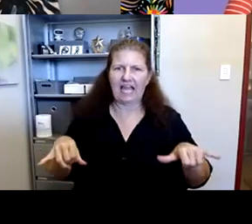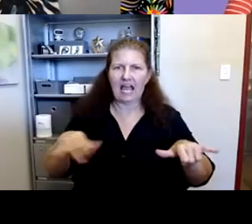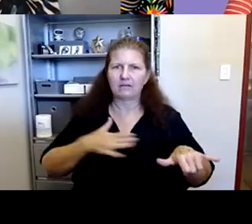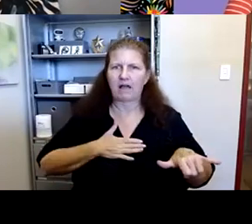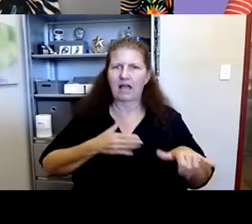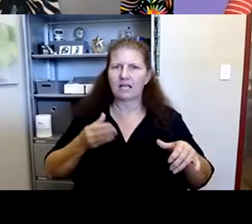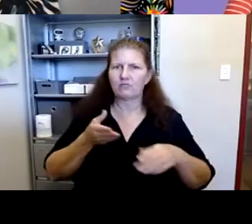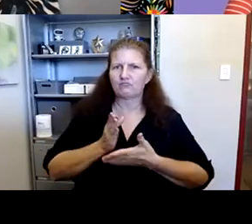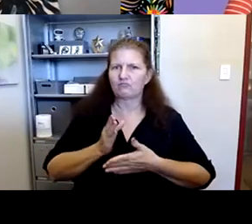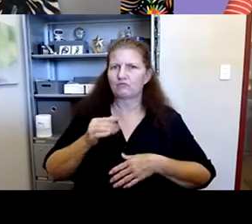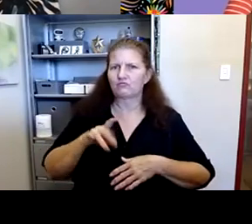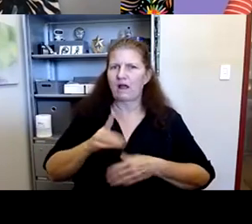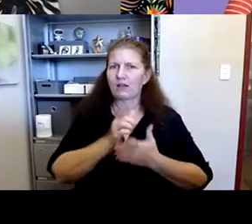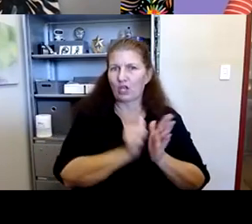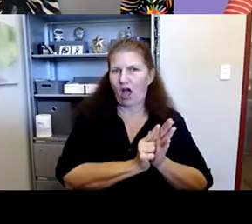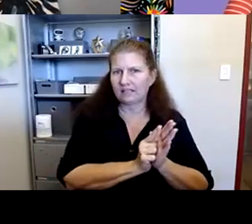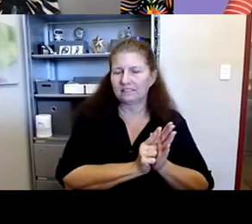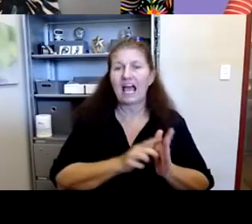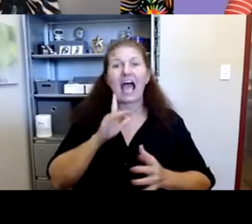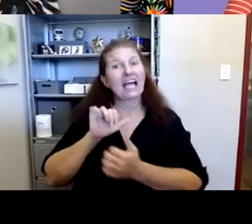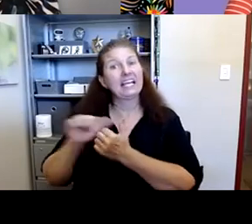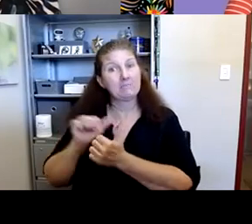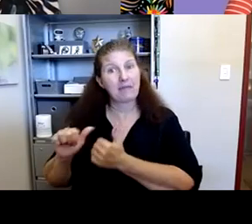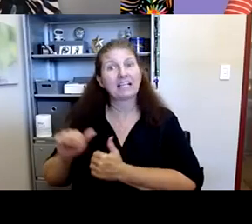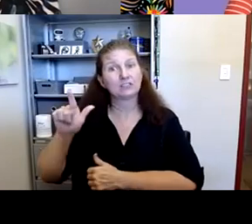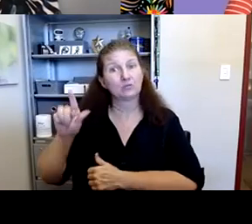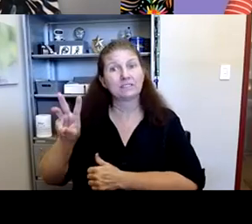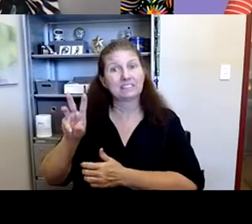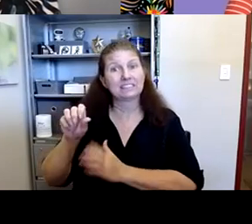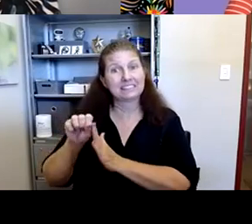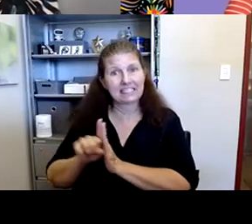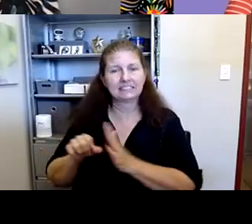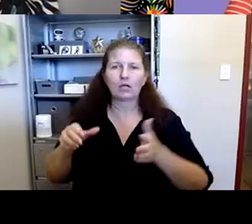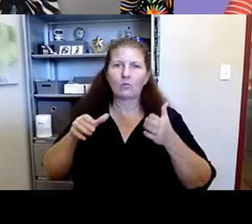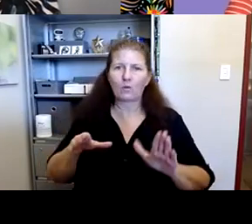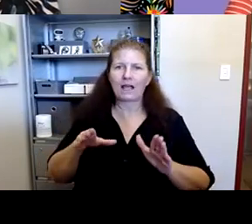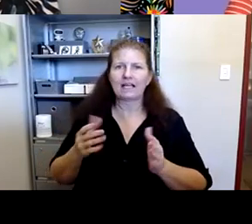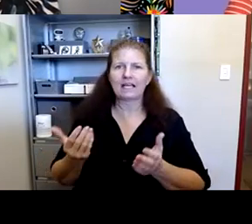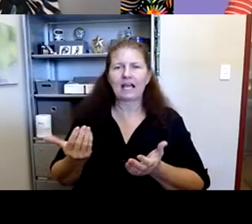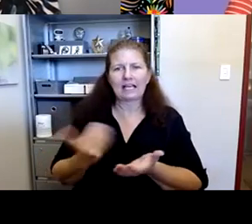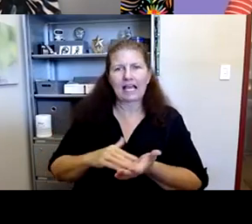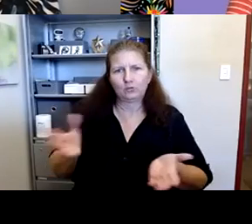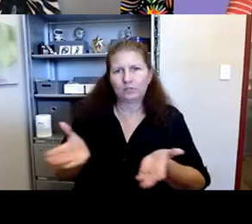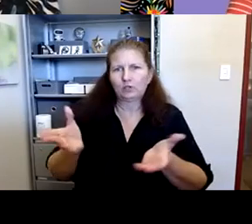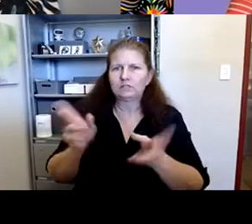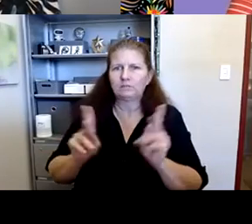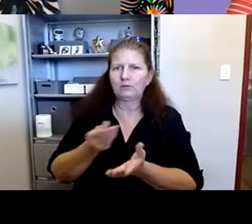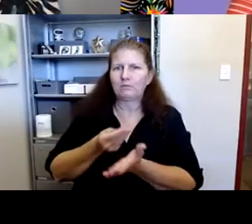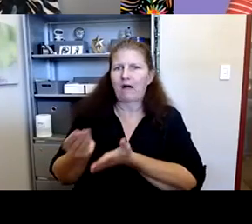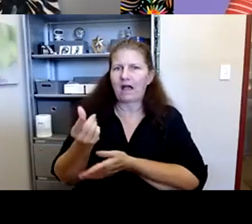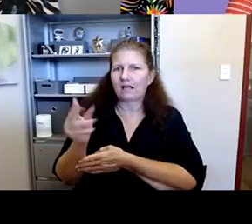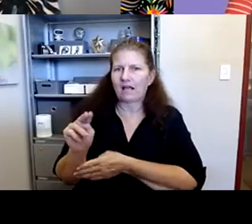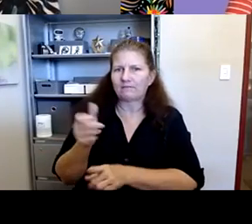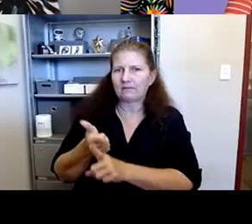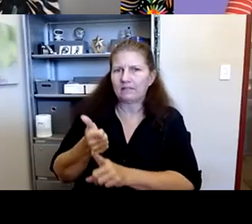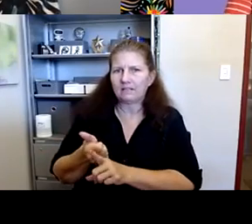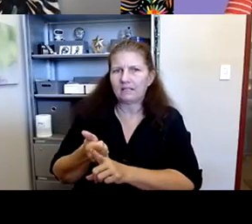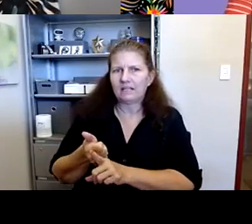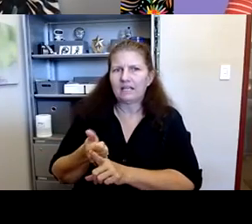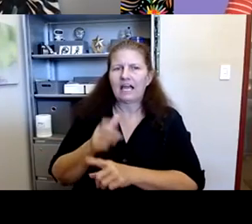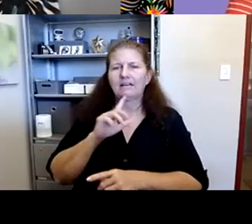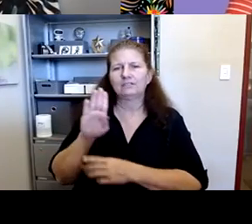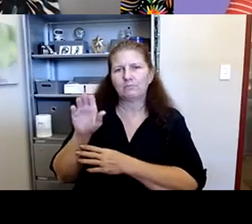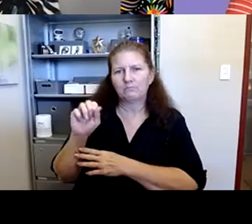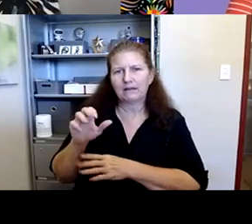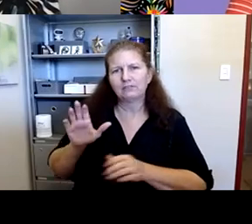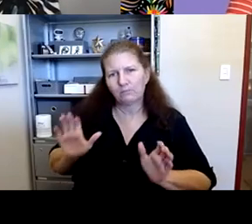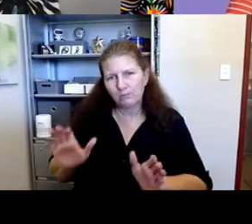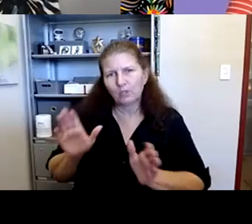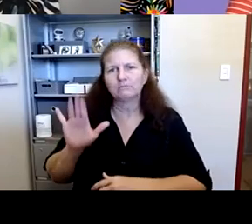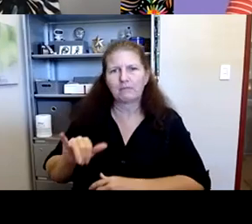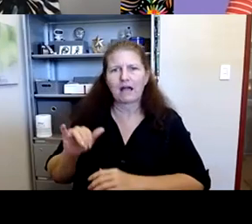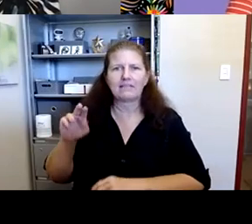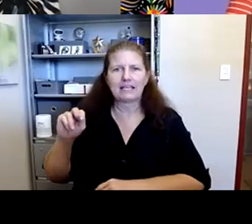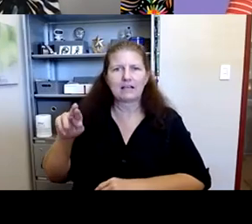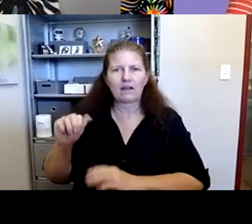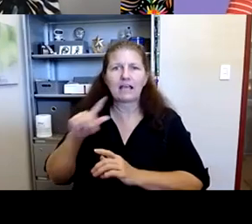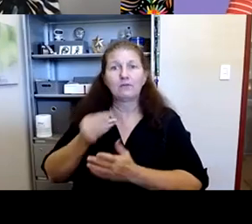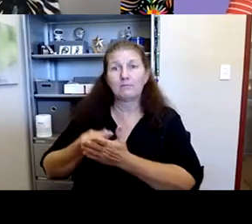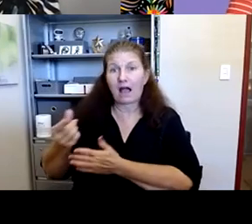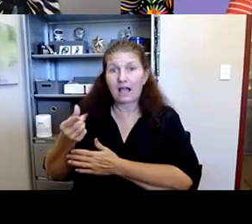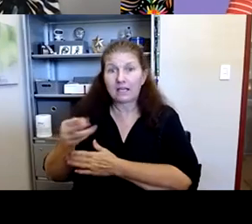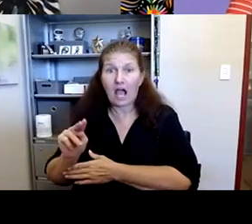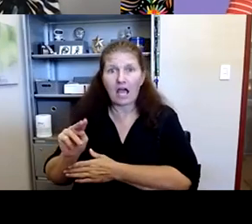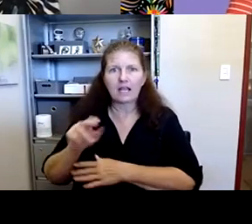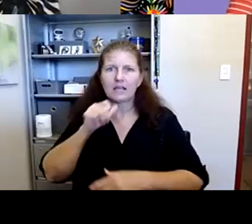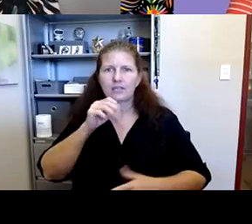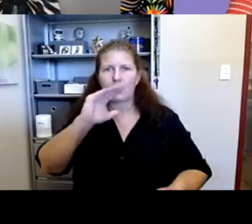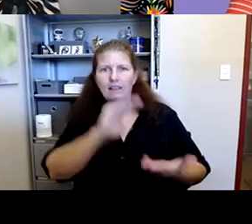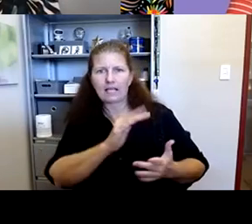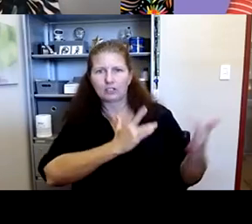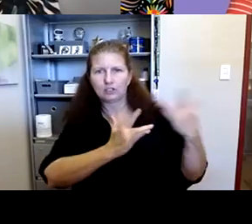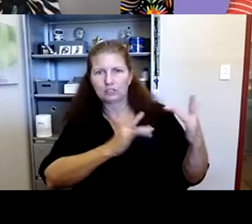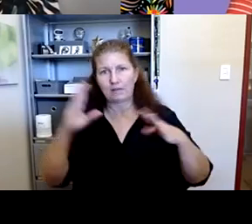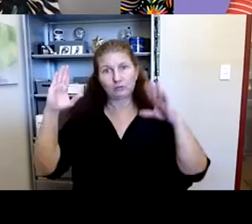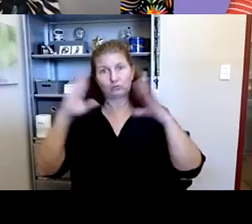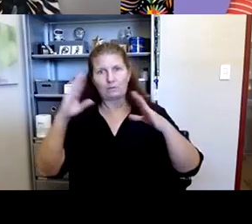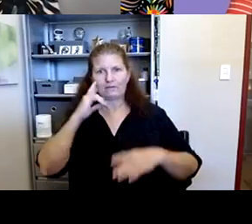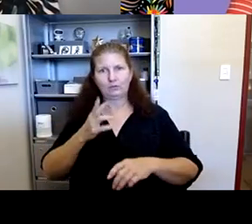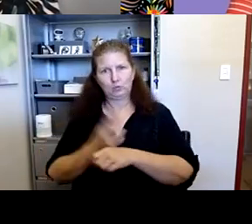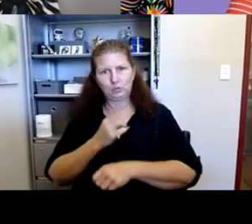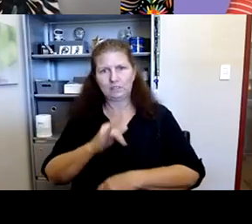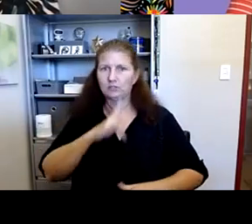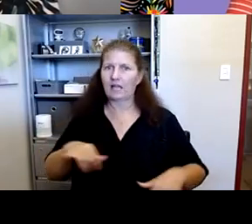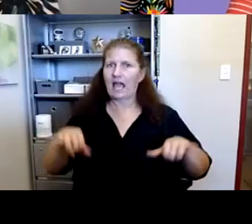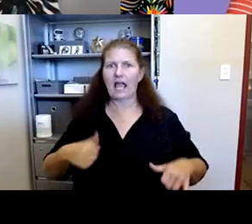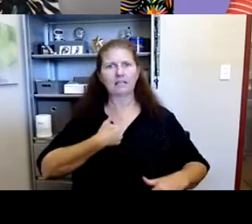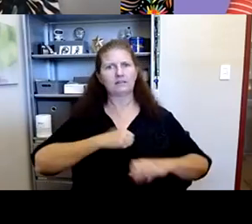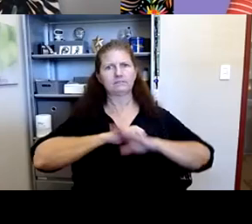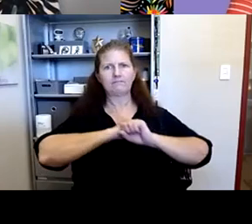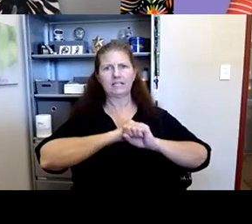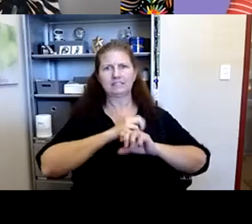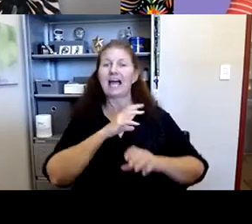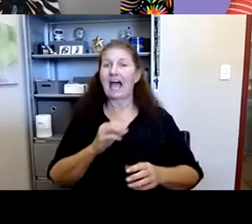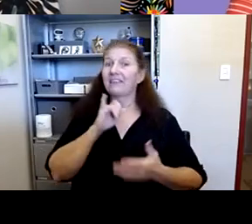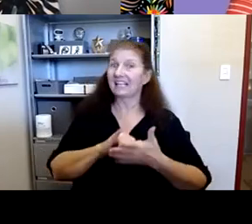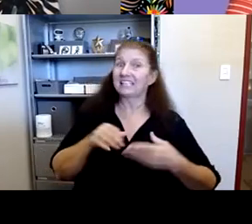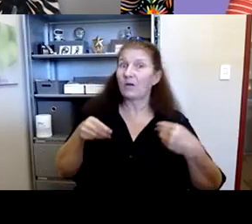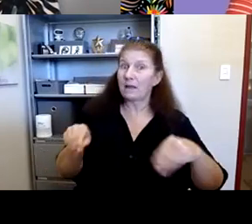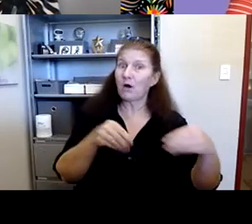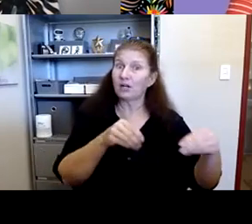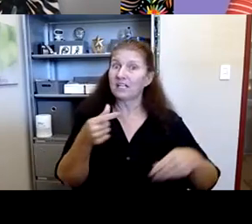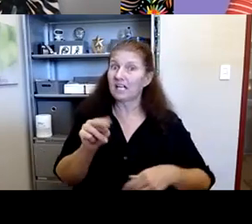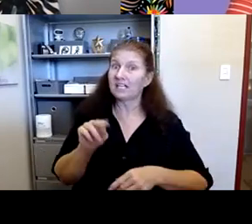Robyn Thomas: in as many states as possible, and it passed in twenty-six States as a way to again encourage gun ownership. You know it was a push by the gun lobby and the Nra to pass these laws, so that if you buy a gun you don't have to worry so much about getting in trouble if you use it, because you can just claim self defense, and that is how they marketed guns in those States